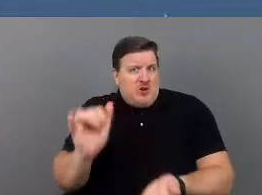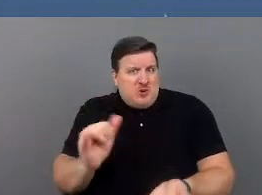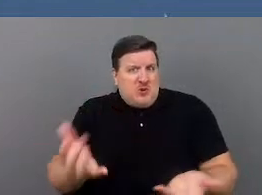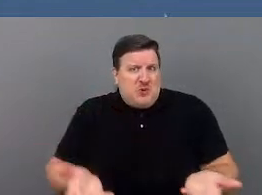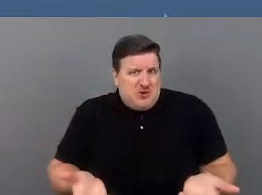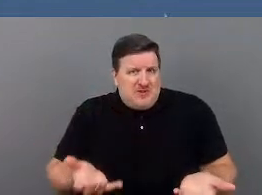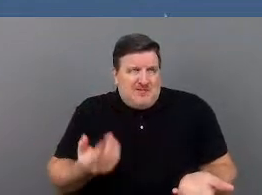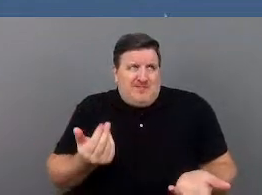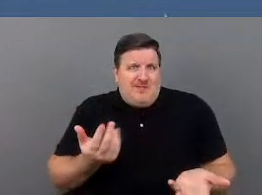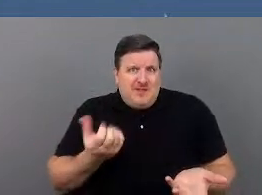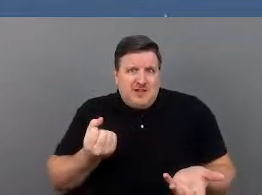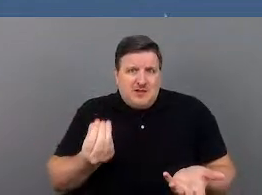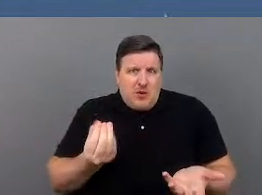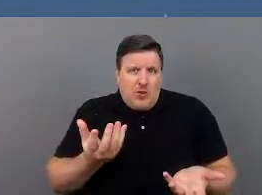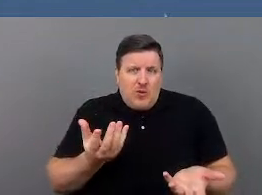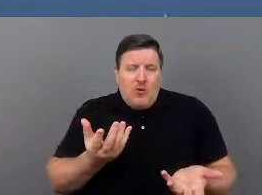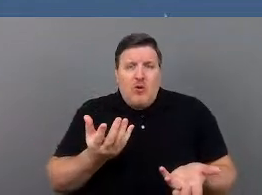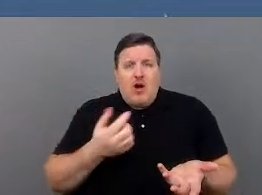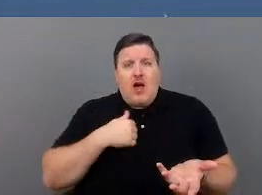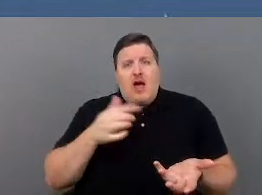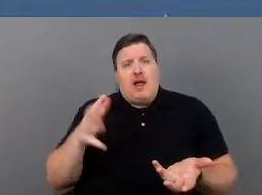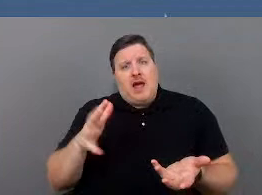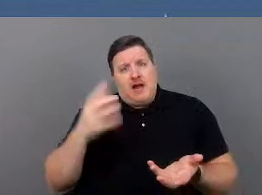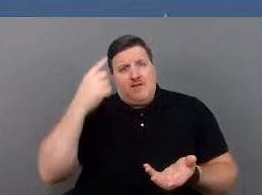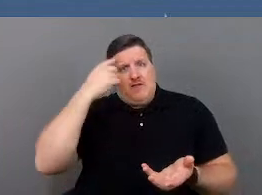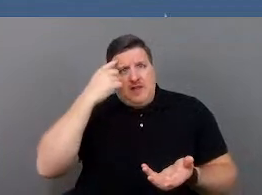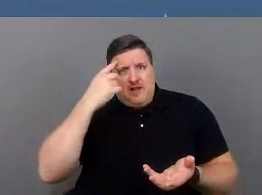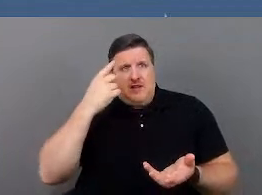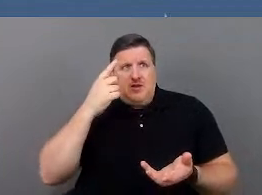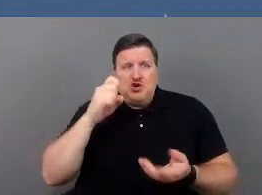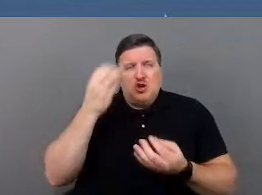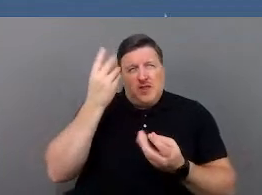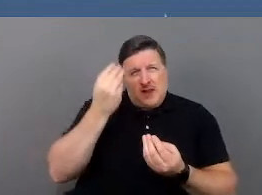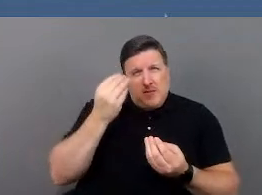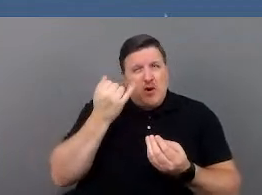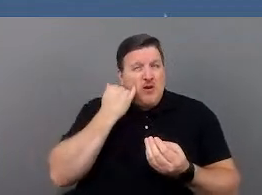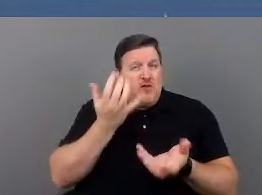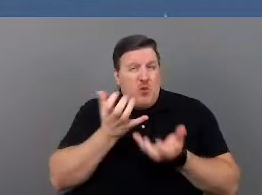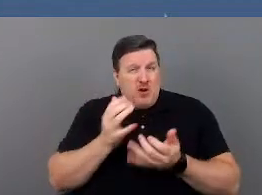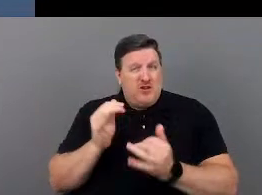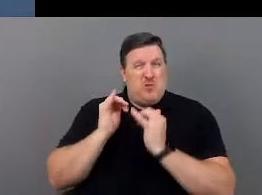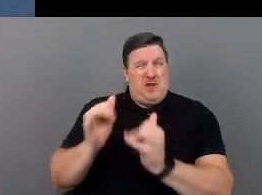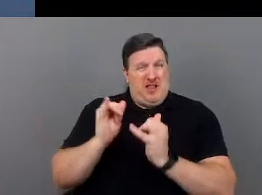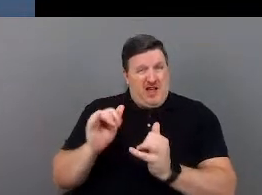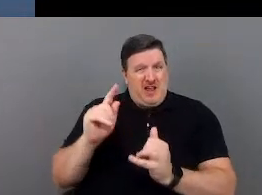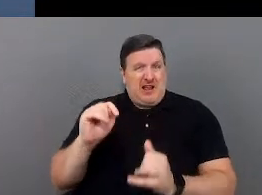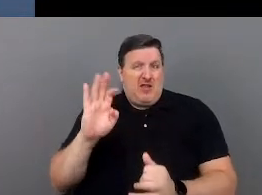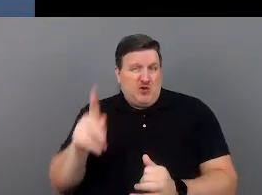THANK YOU, BYE-BYE. ≫ COUNCIL PRESIDENT OKAY. WE WILL PROCEED TO SPEAKERS 51 THROUGH 55, AND I'LL READ